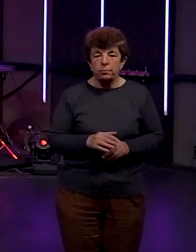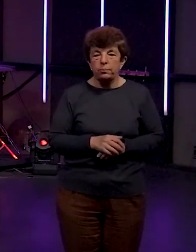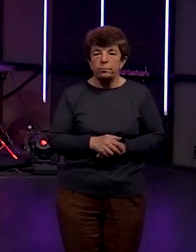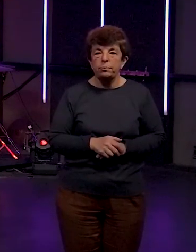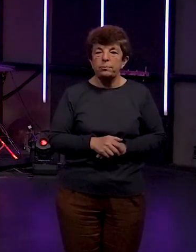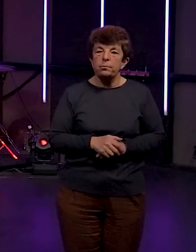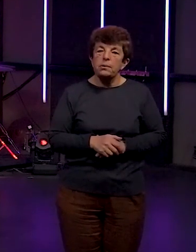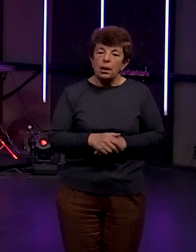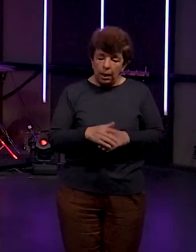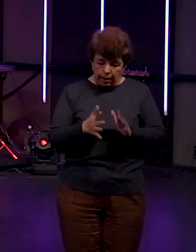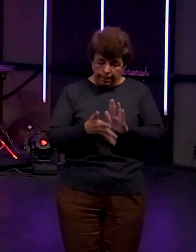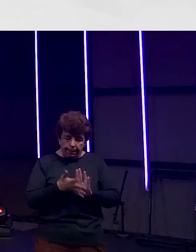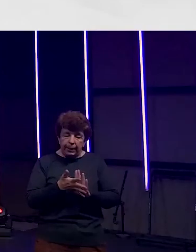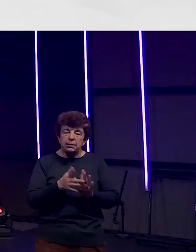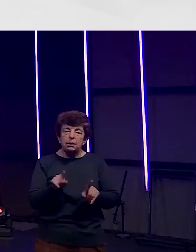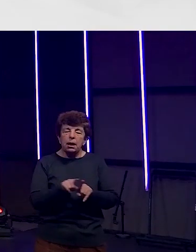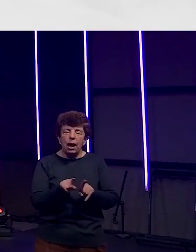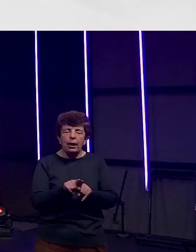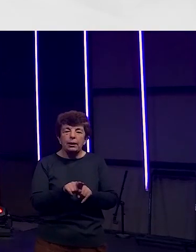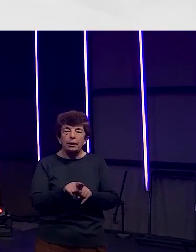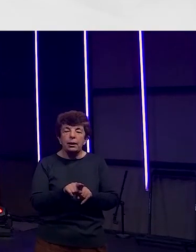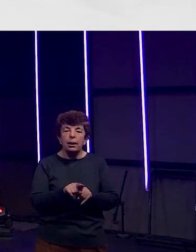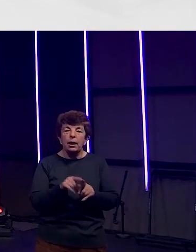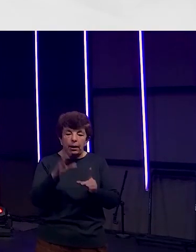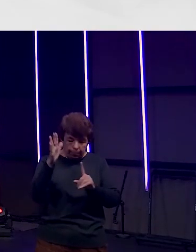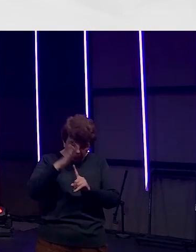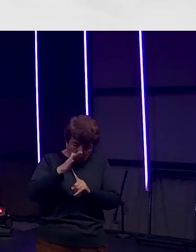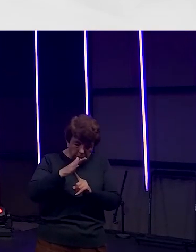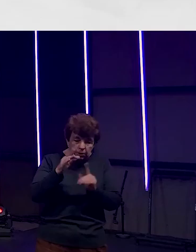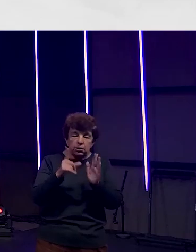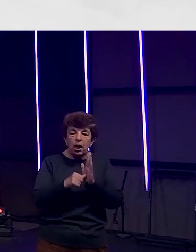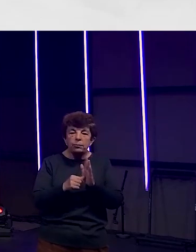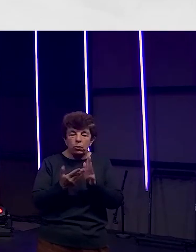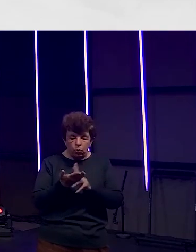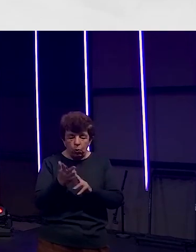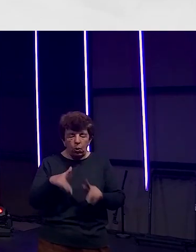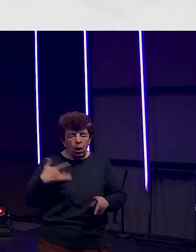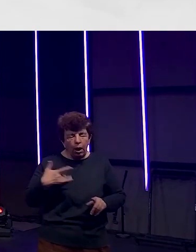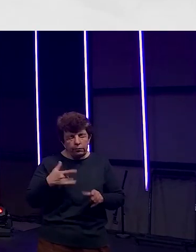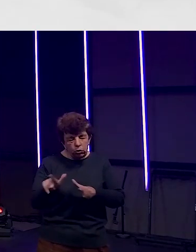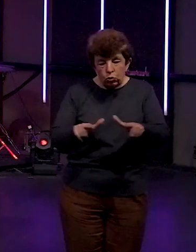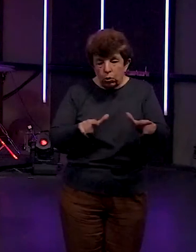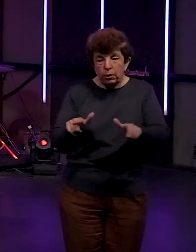Signposts like significant moments that happen through life's journey.